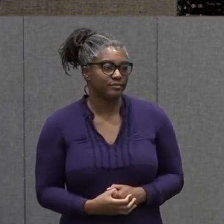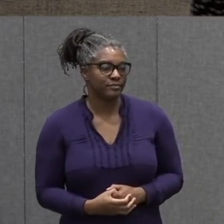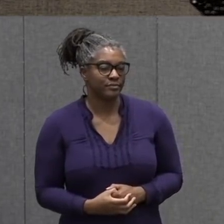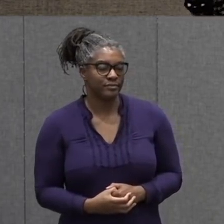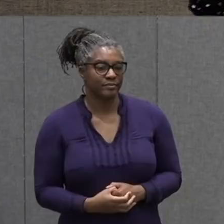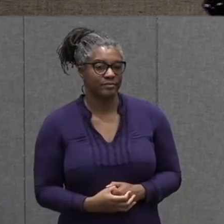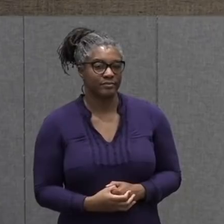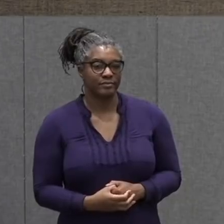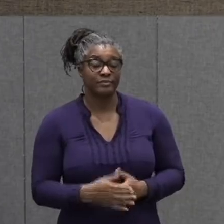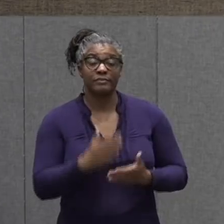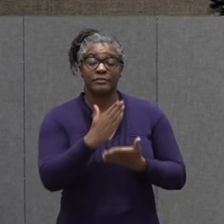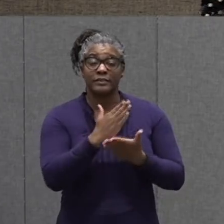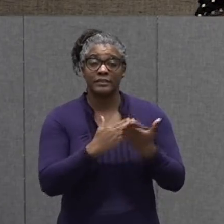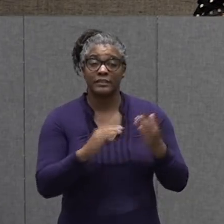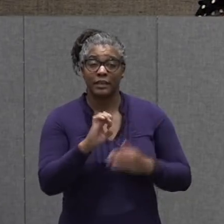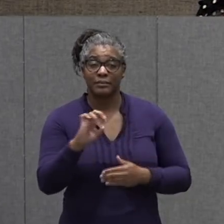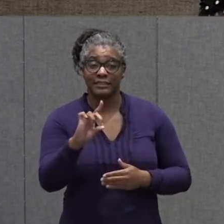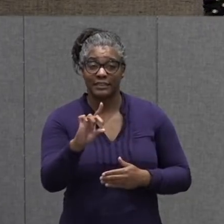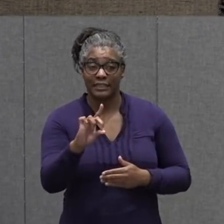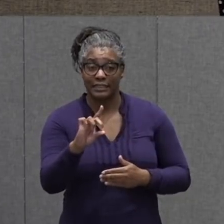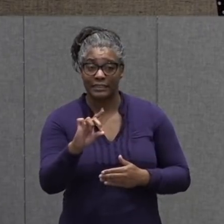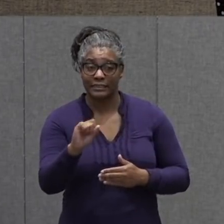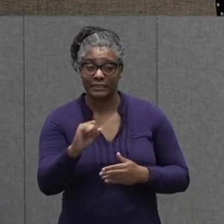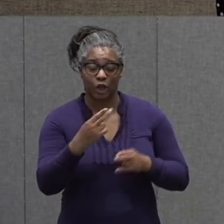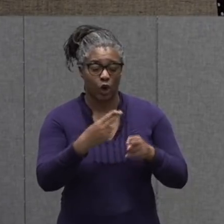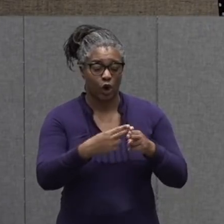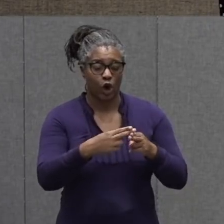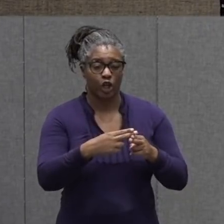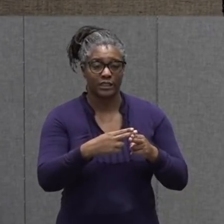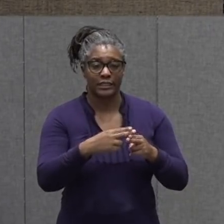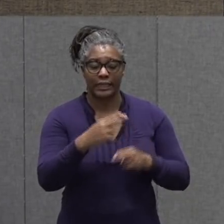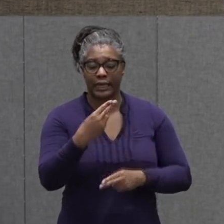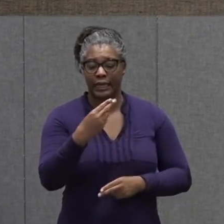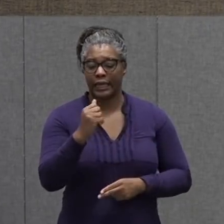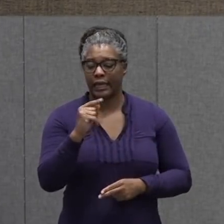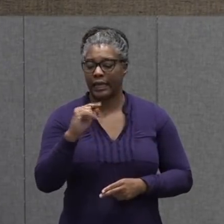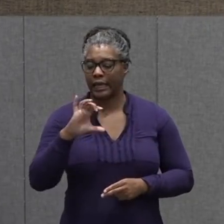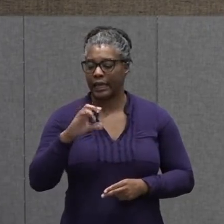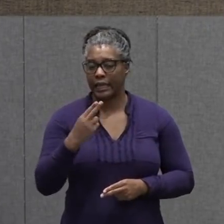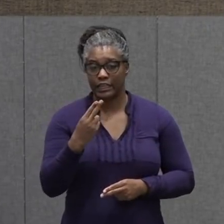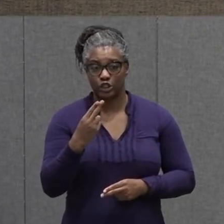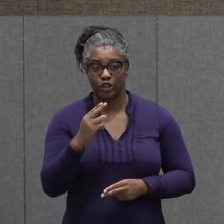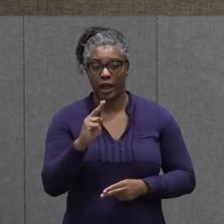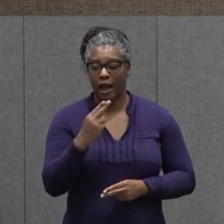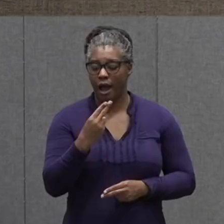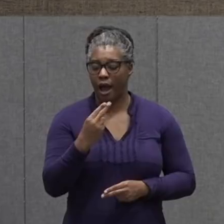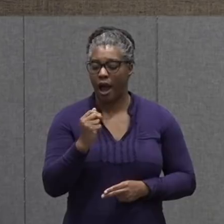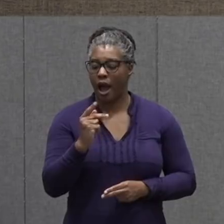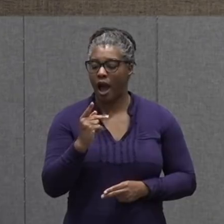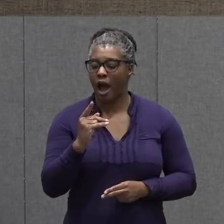Some seeds called hitchhiker seeds. Ooh, that's a really interesting vocabulary word.